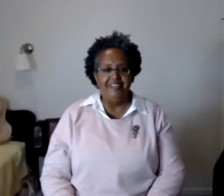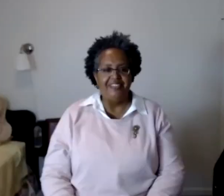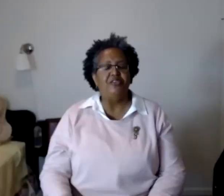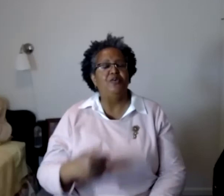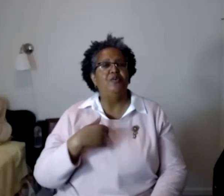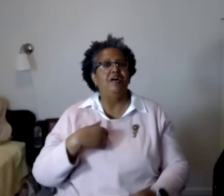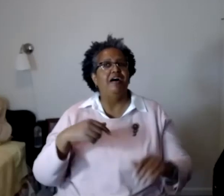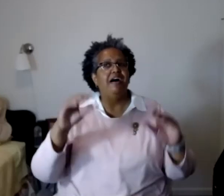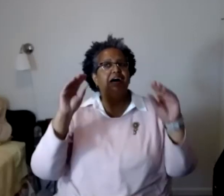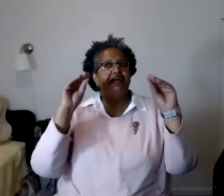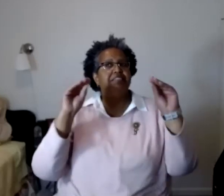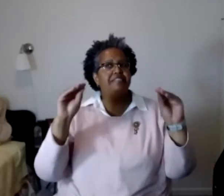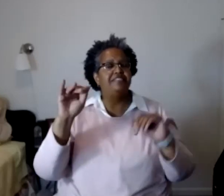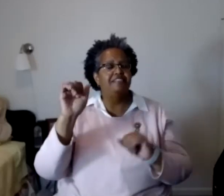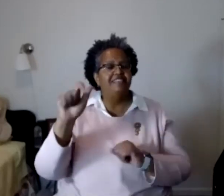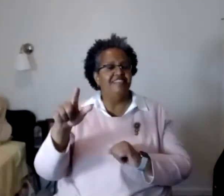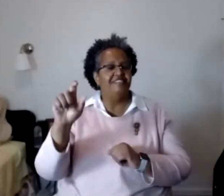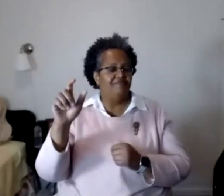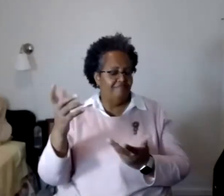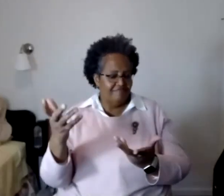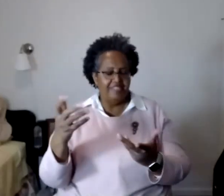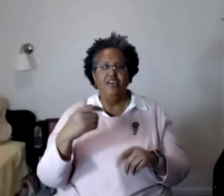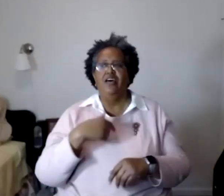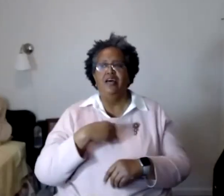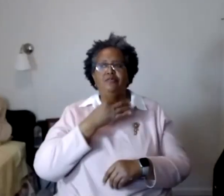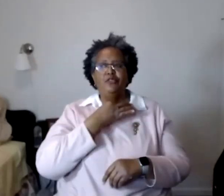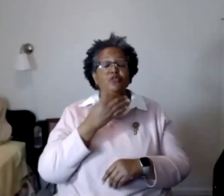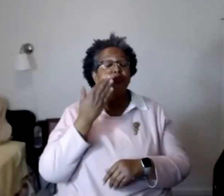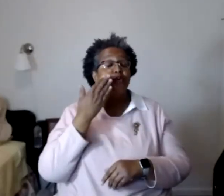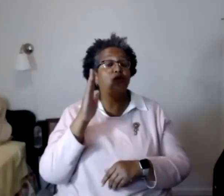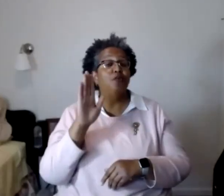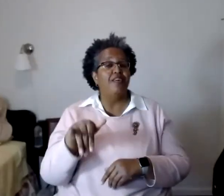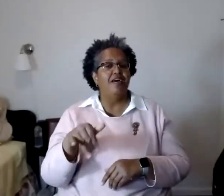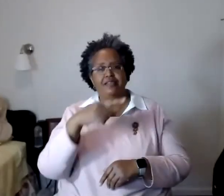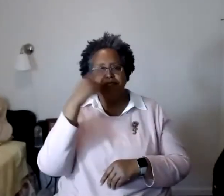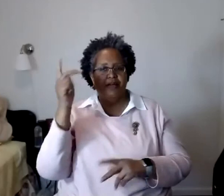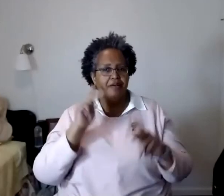hello is this pamela pam says hello i teach as well and i'm curious to know